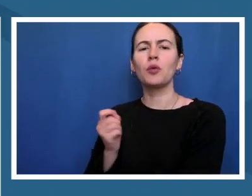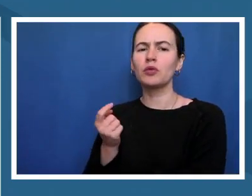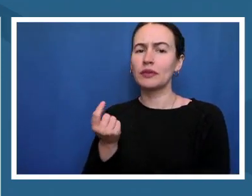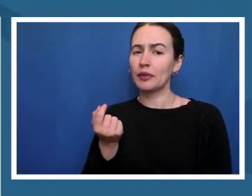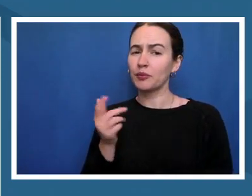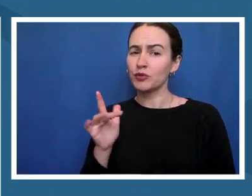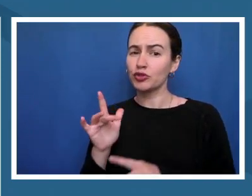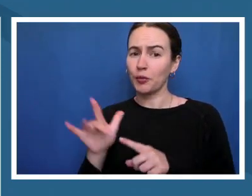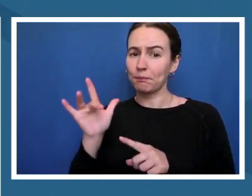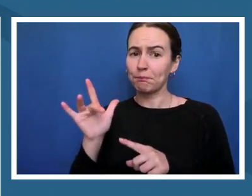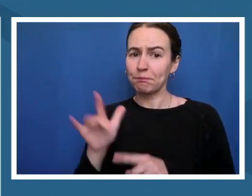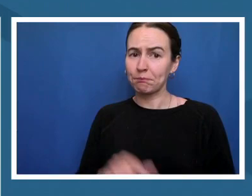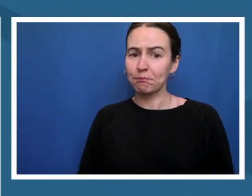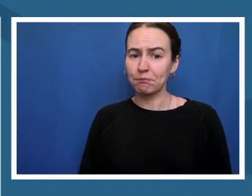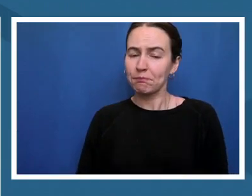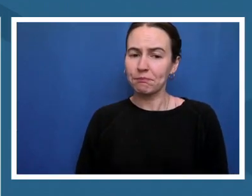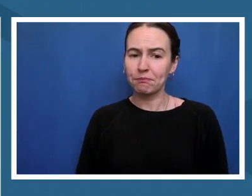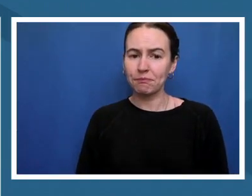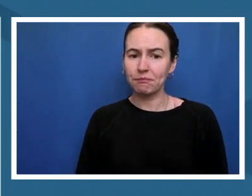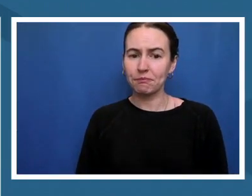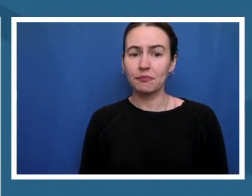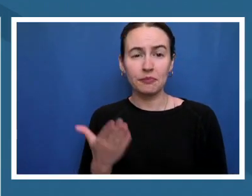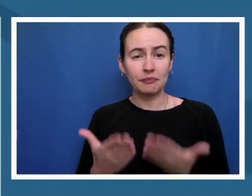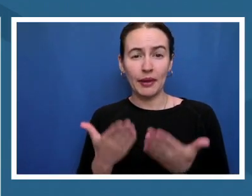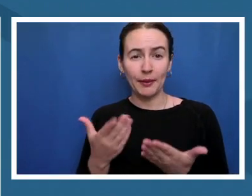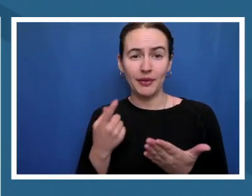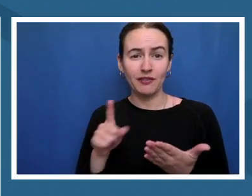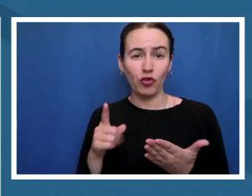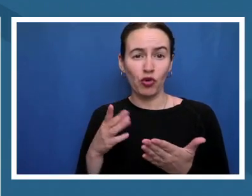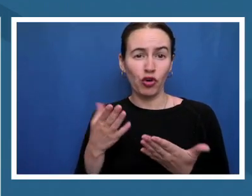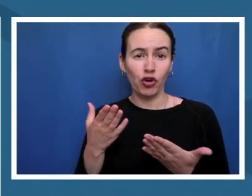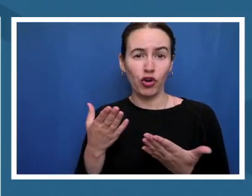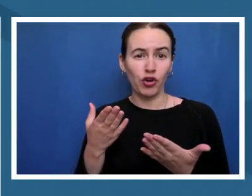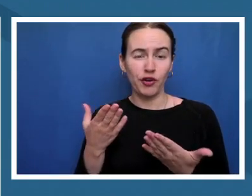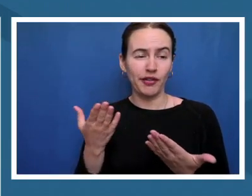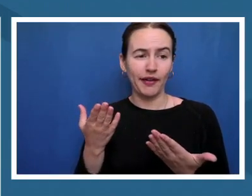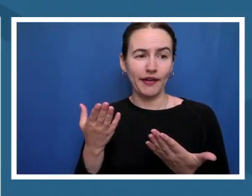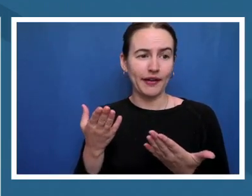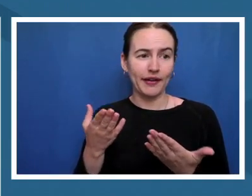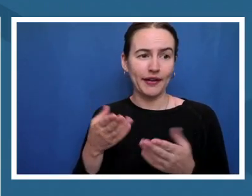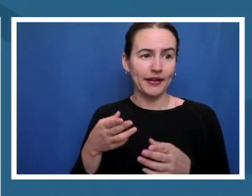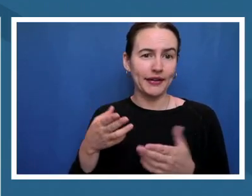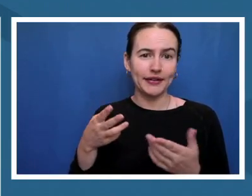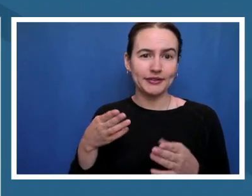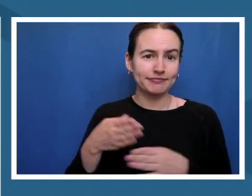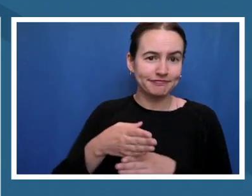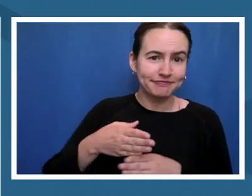so maybe it could be used to maybe cut something okay